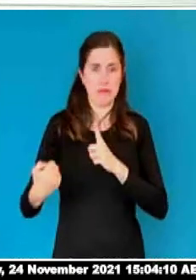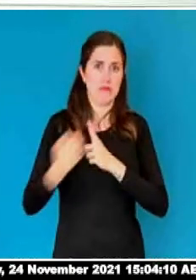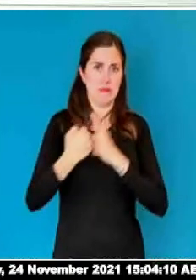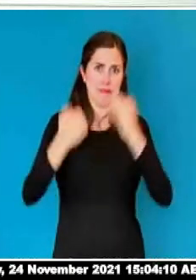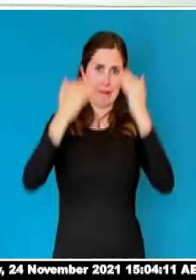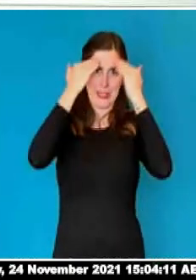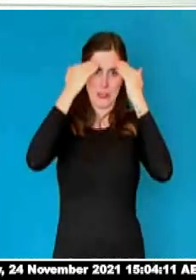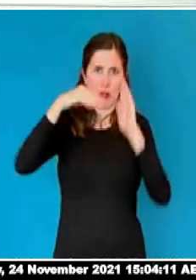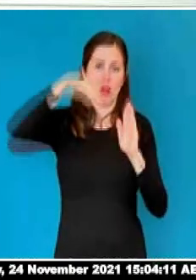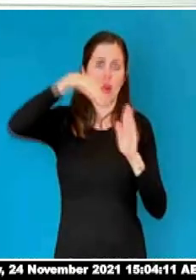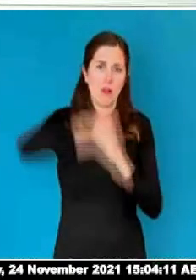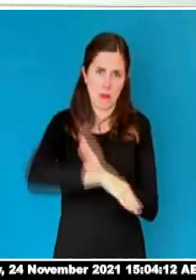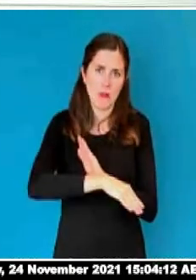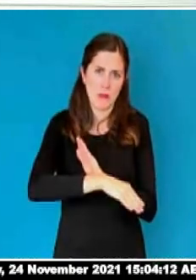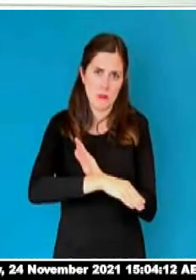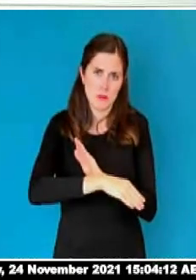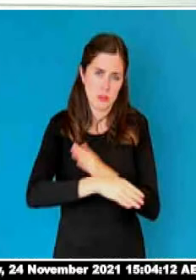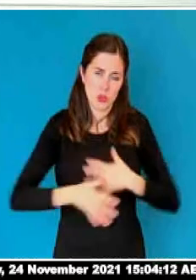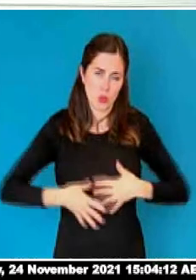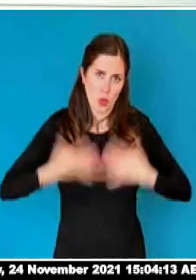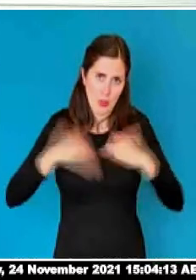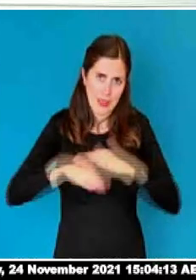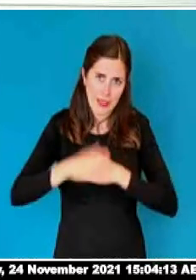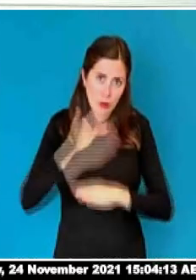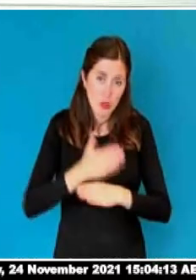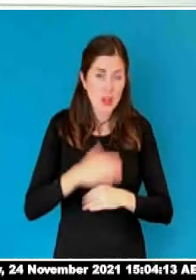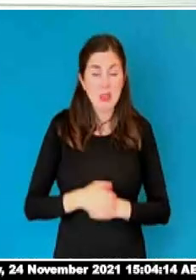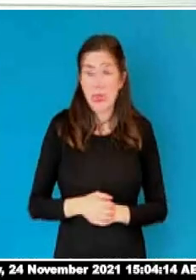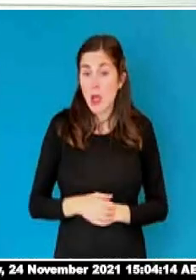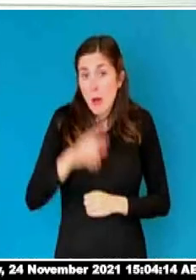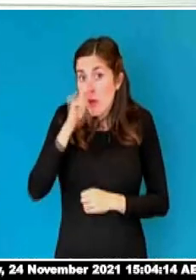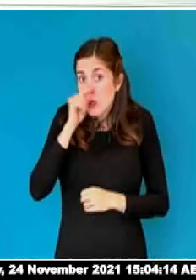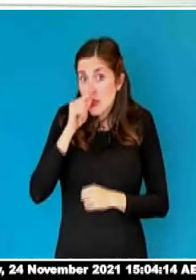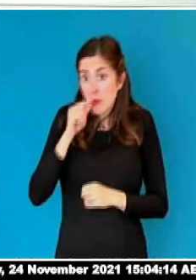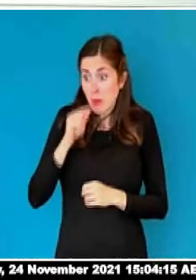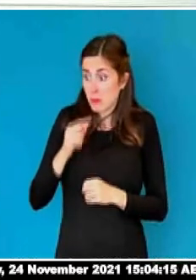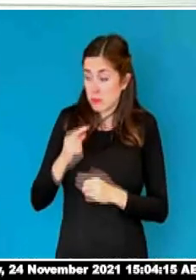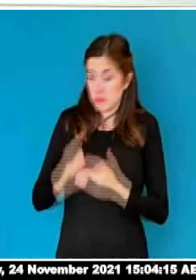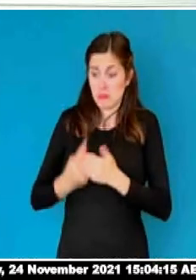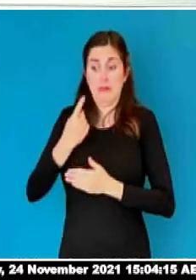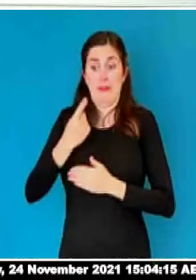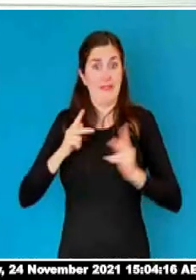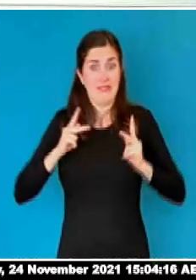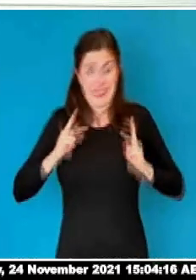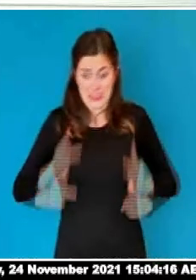psychosocial injury as well as physical injury, or that there might be people from